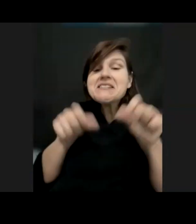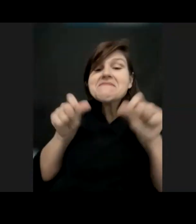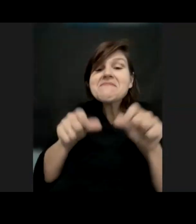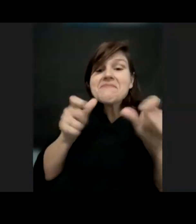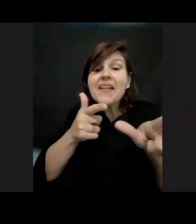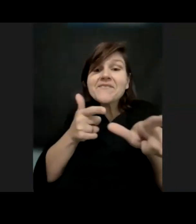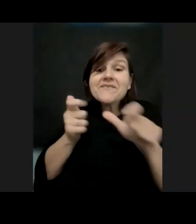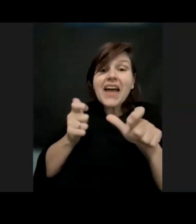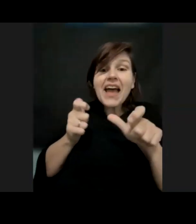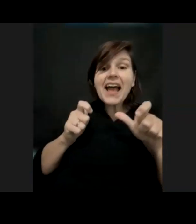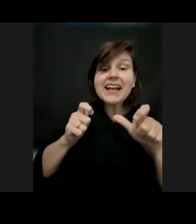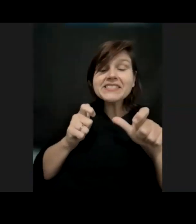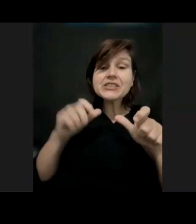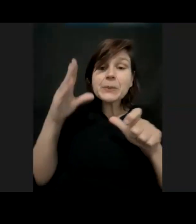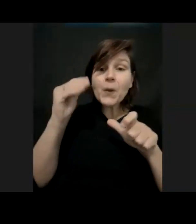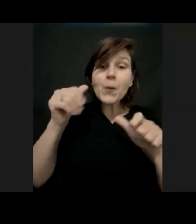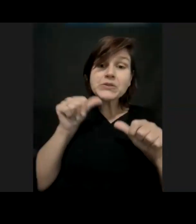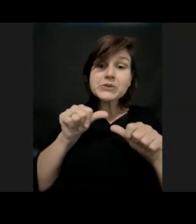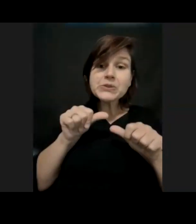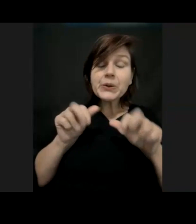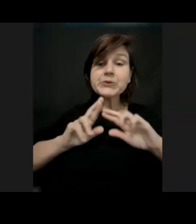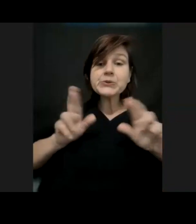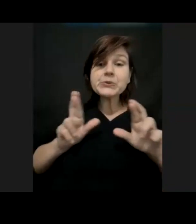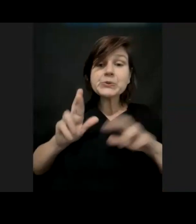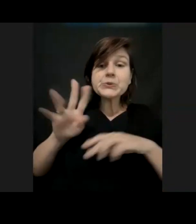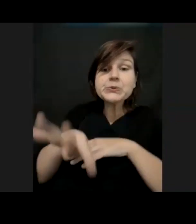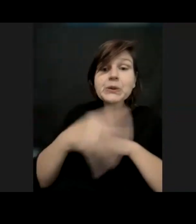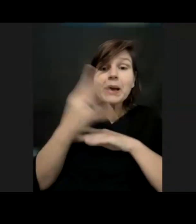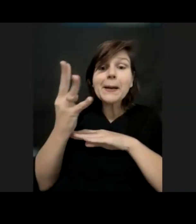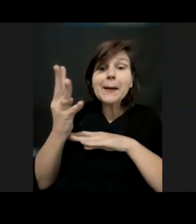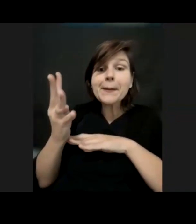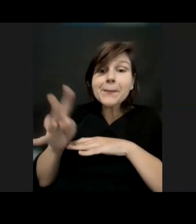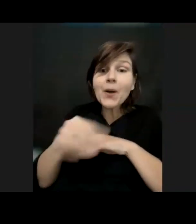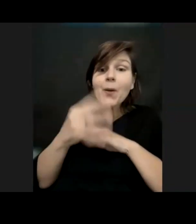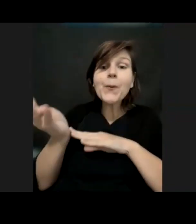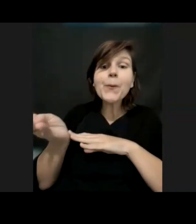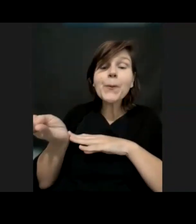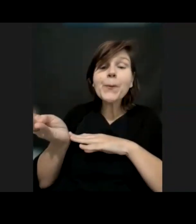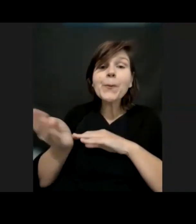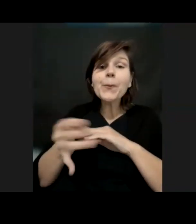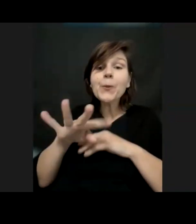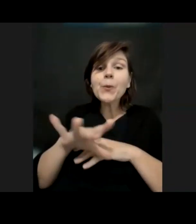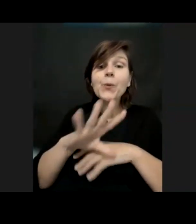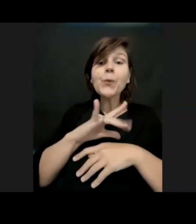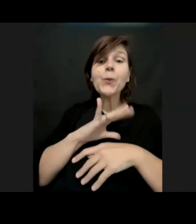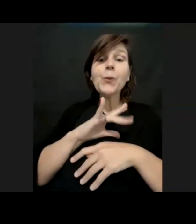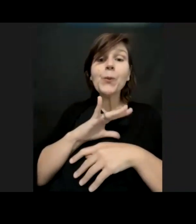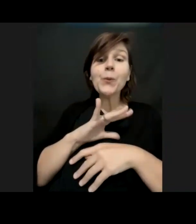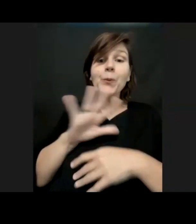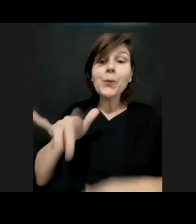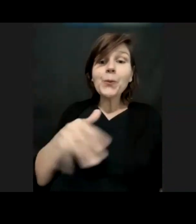Whee, whee, whee, whee, whee, whee!